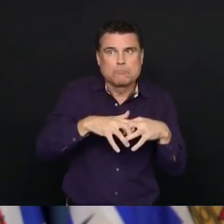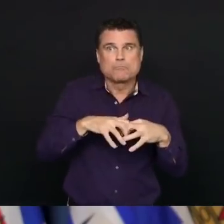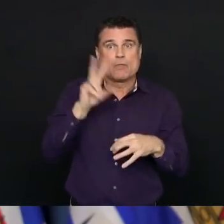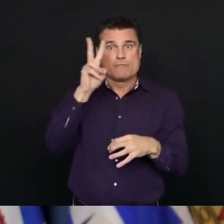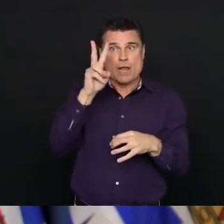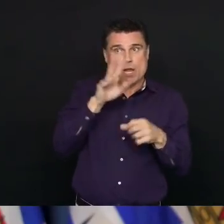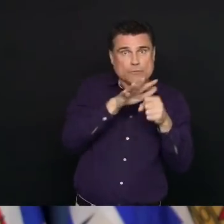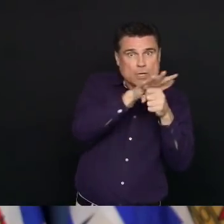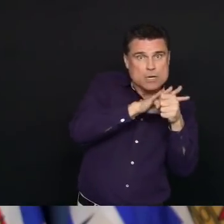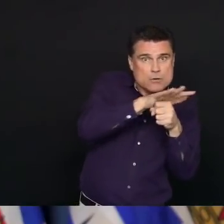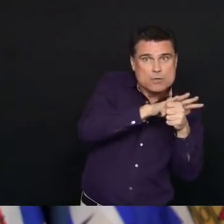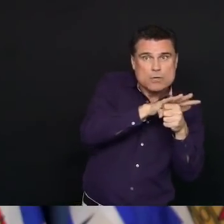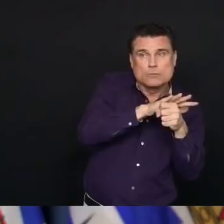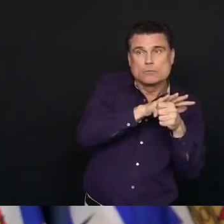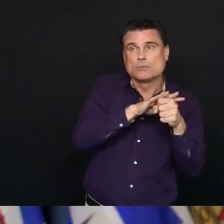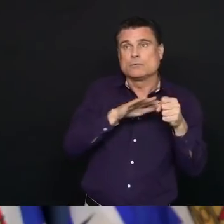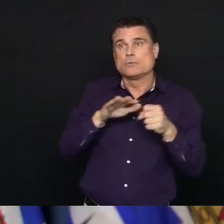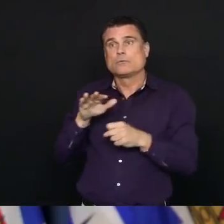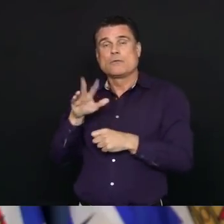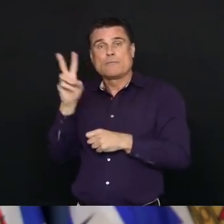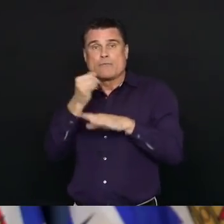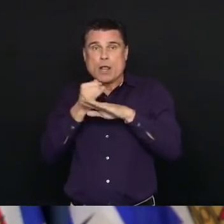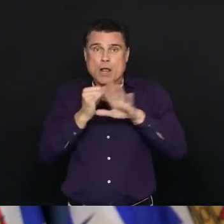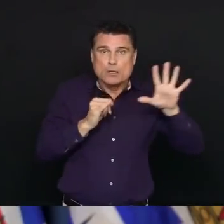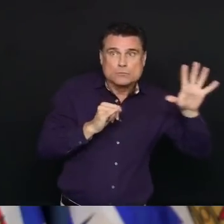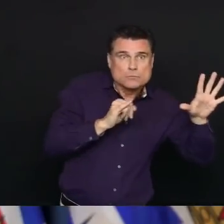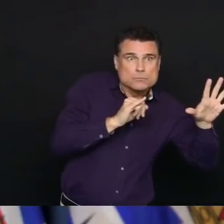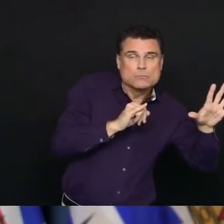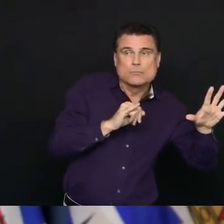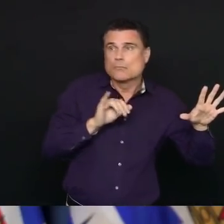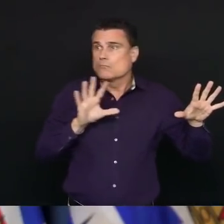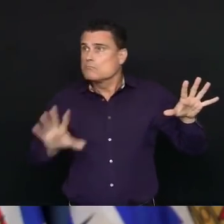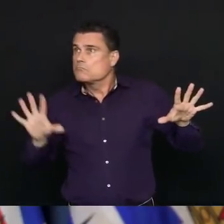Working ahead in freezer health within the existing blended service delivery model